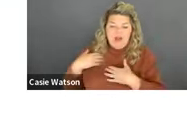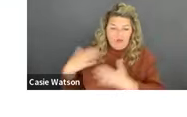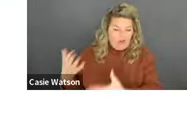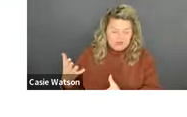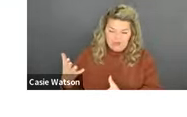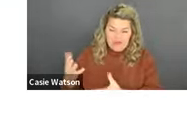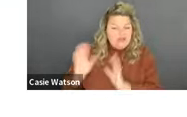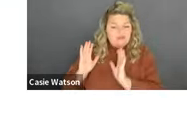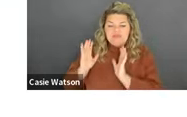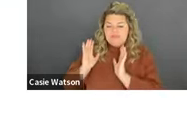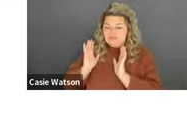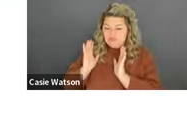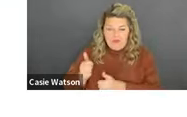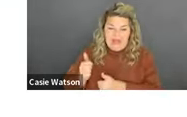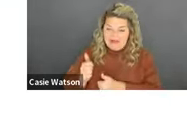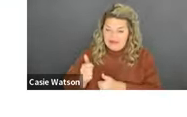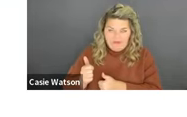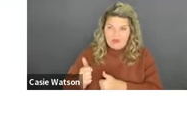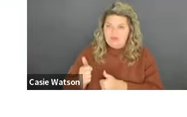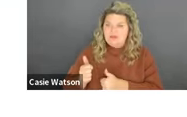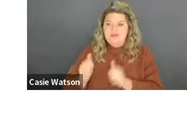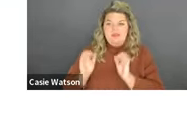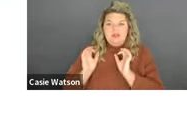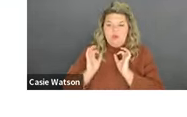We know what we're doing, we got it covered,